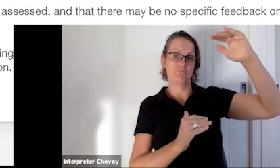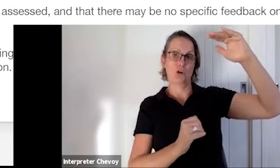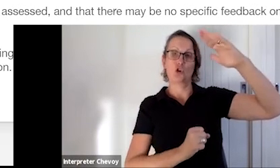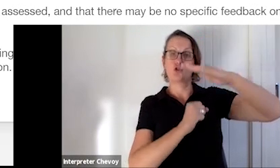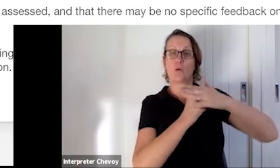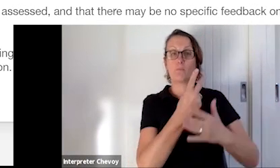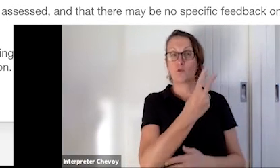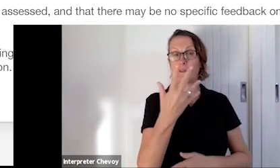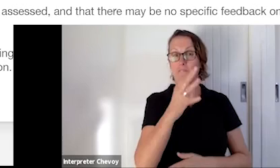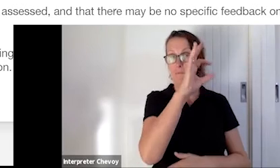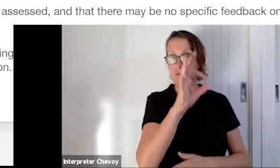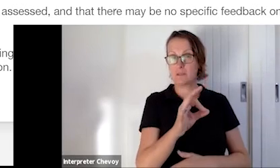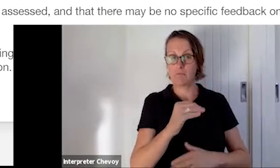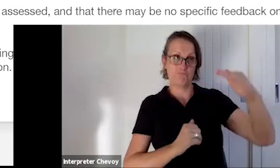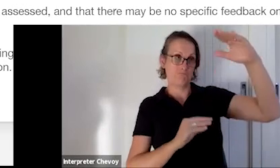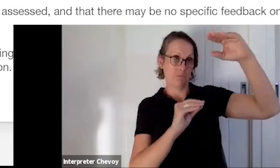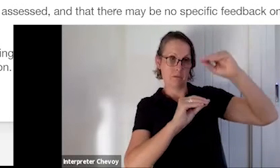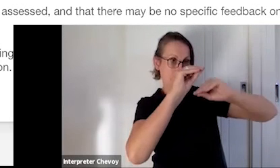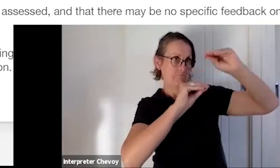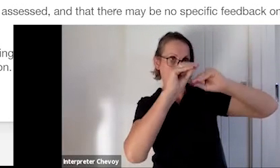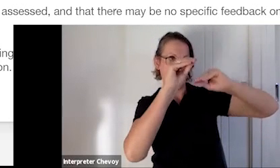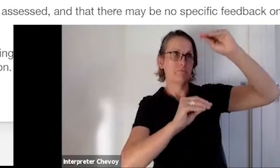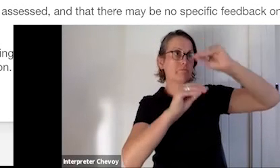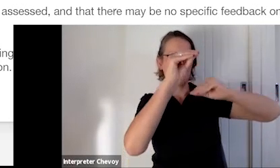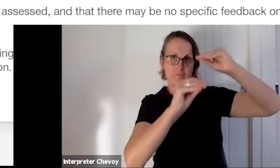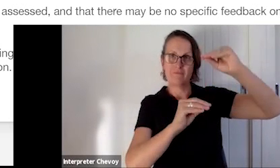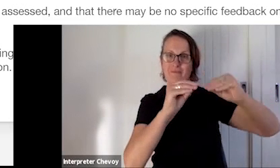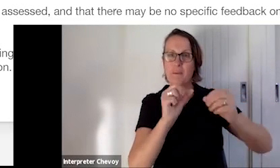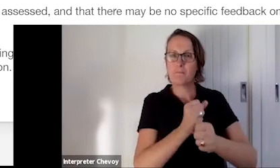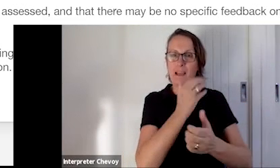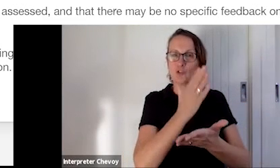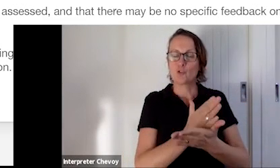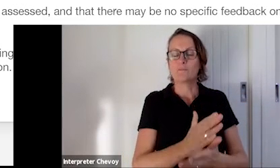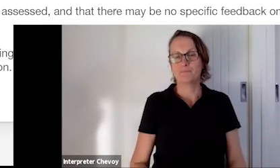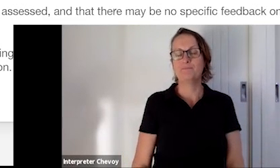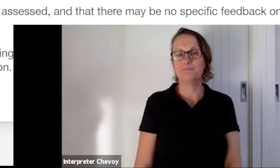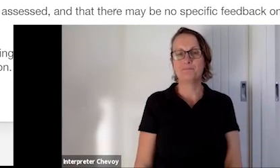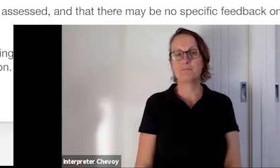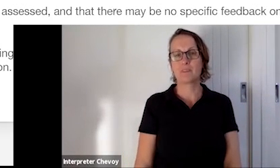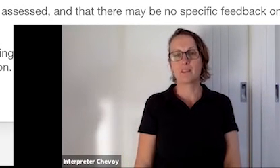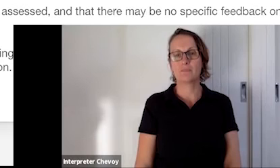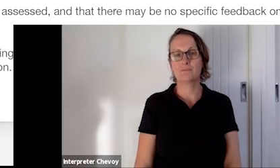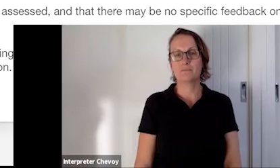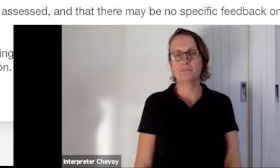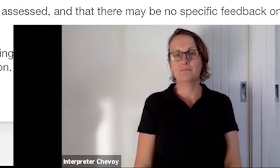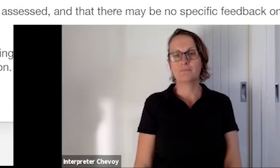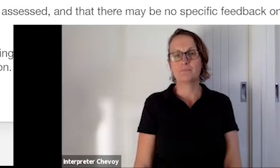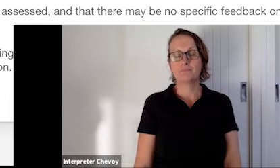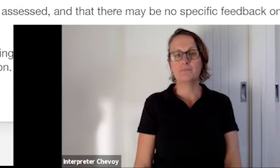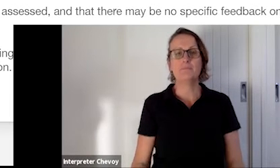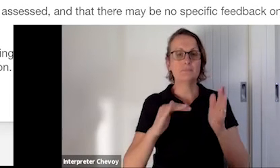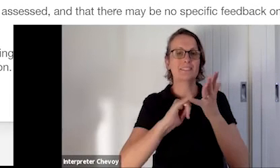Beautiful. In the panels, so this round in March